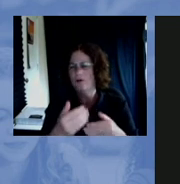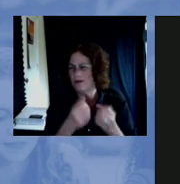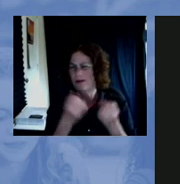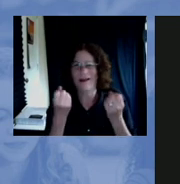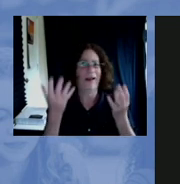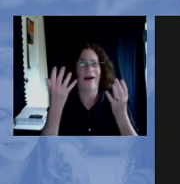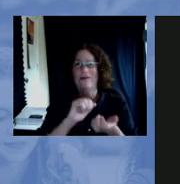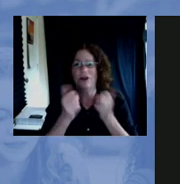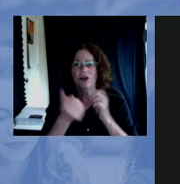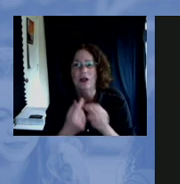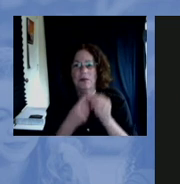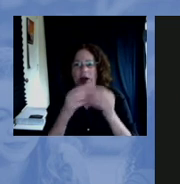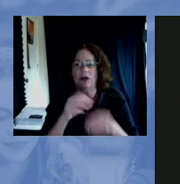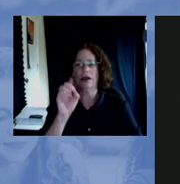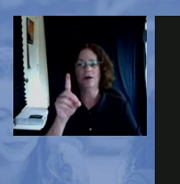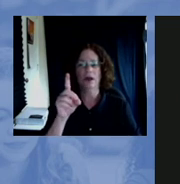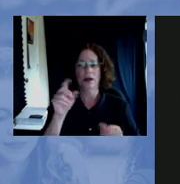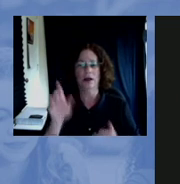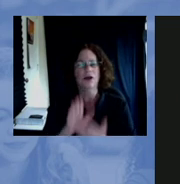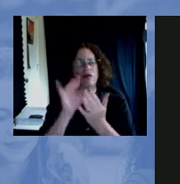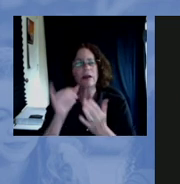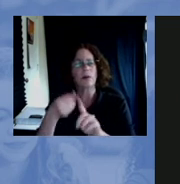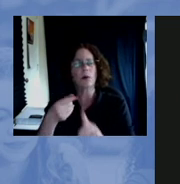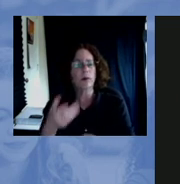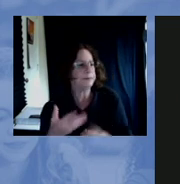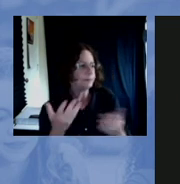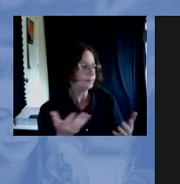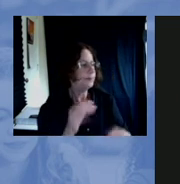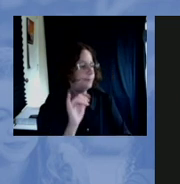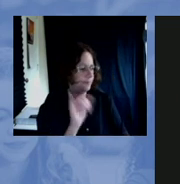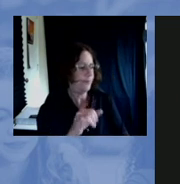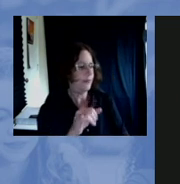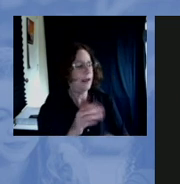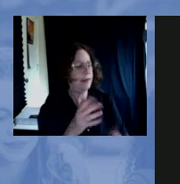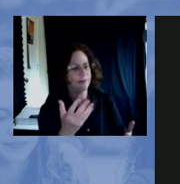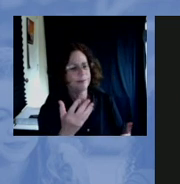CAN YOU ADDRESS THAT POINT? >> THAT'S A REGRETTABLE CONCLUSION WE COME